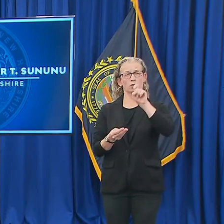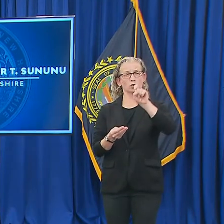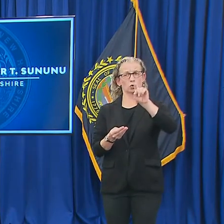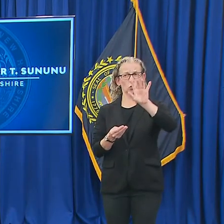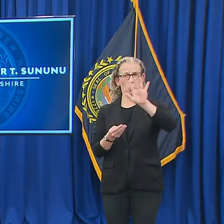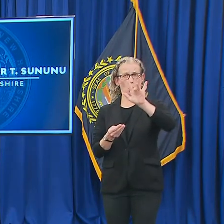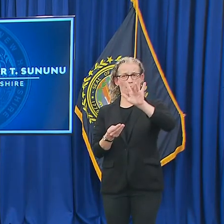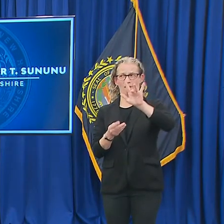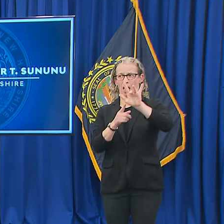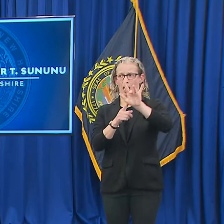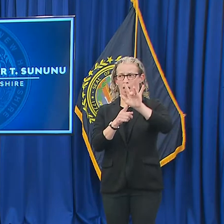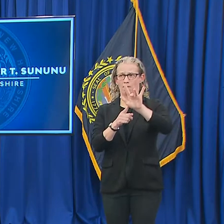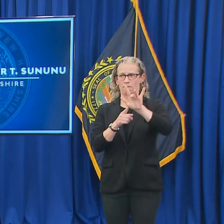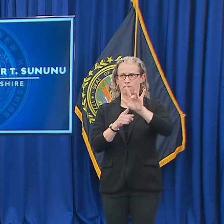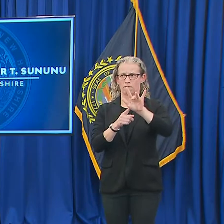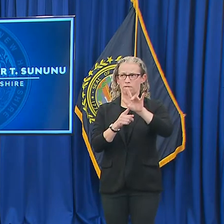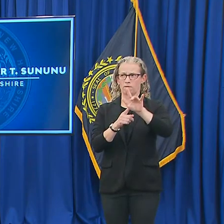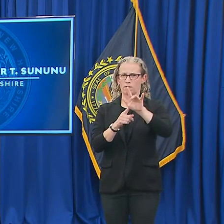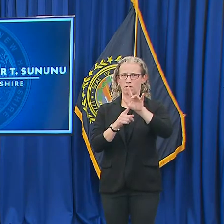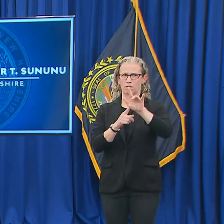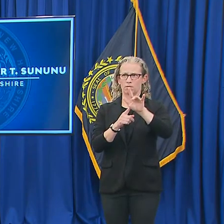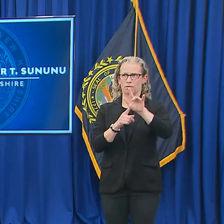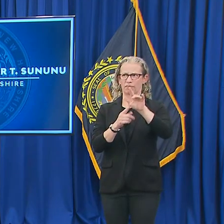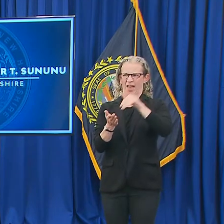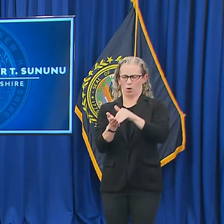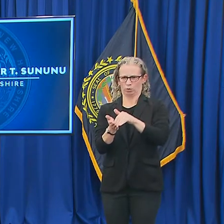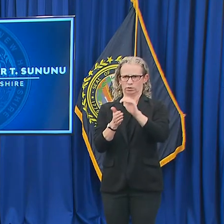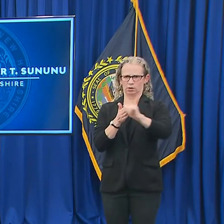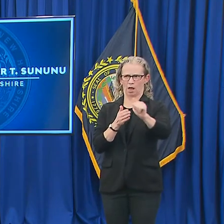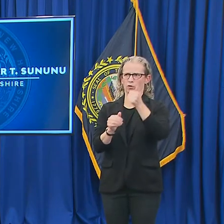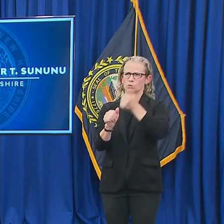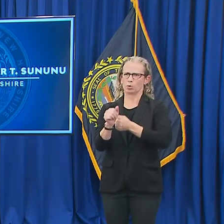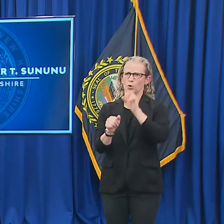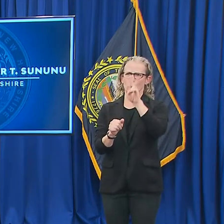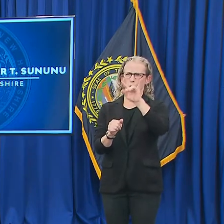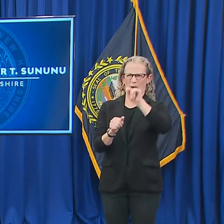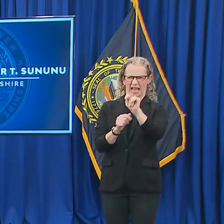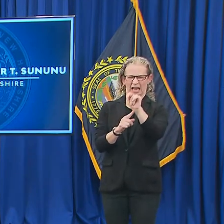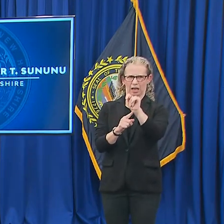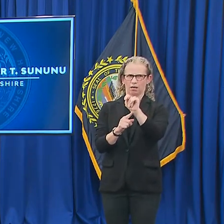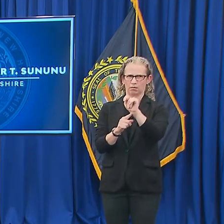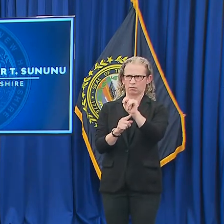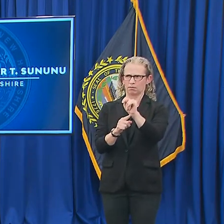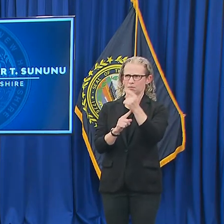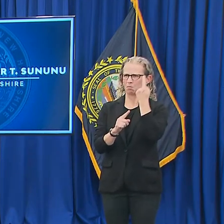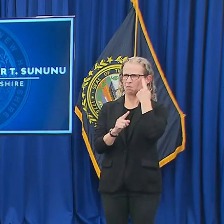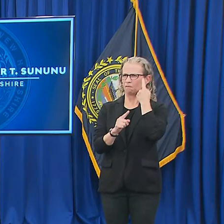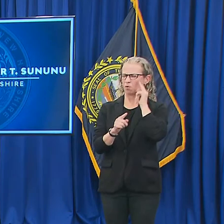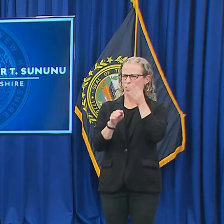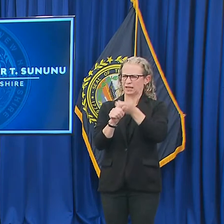I mean, the COPA dollars that or any of the dollars that are slated for you know this 415 there 2 point three million there.